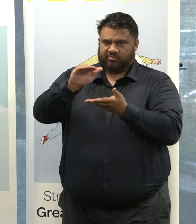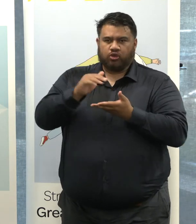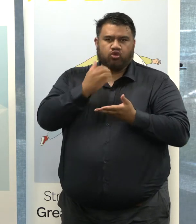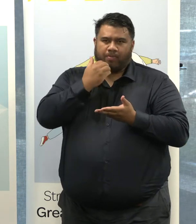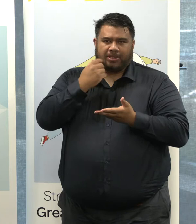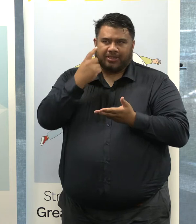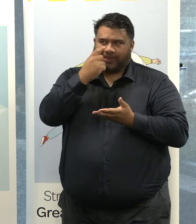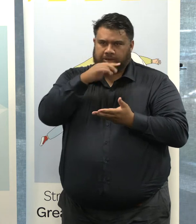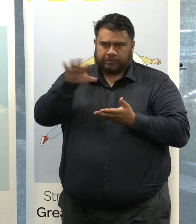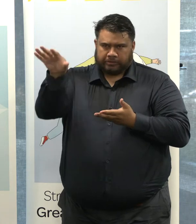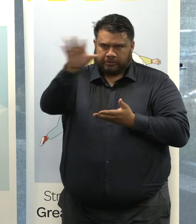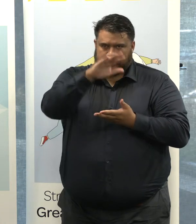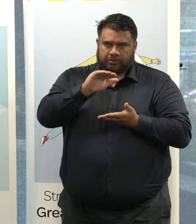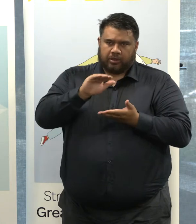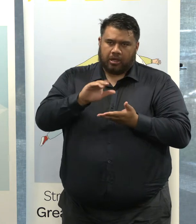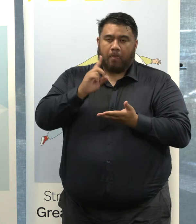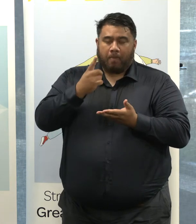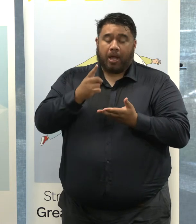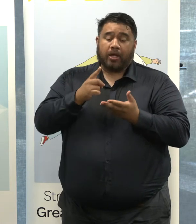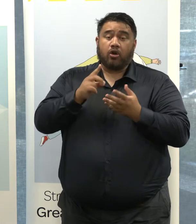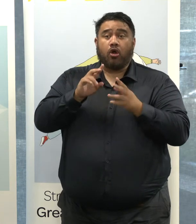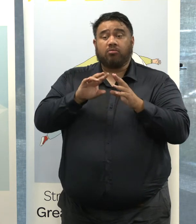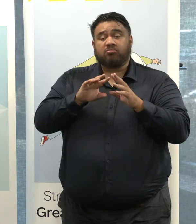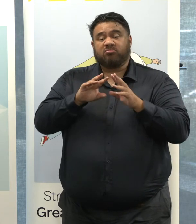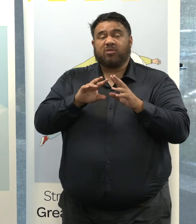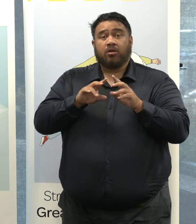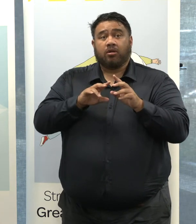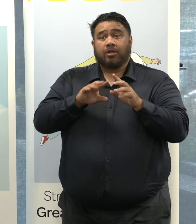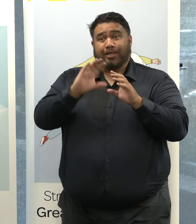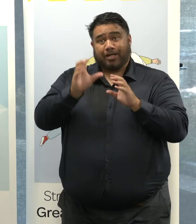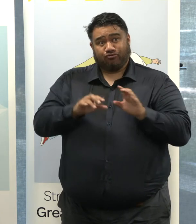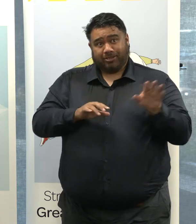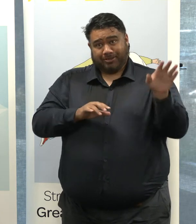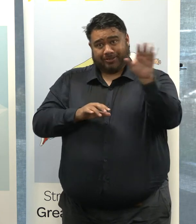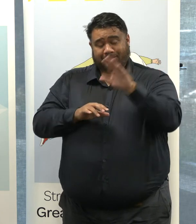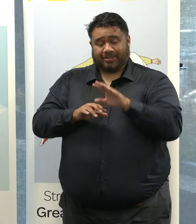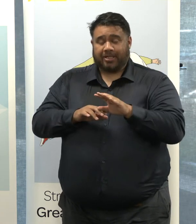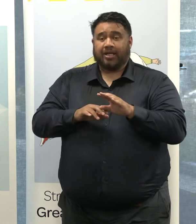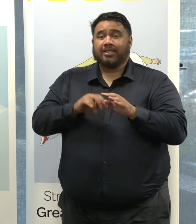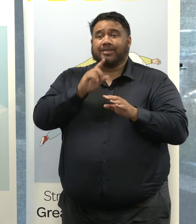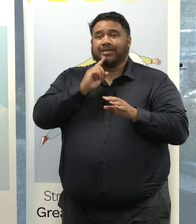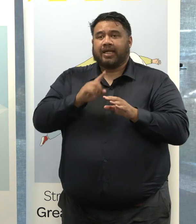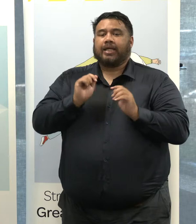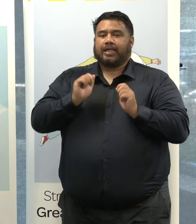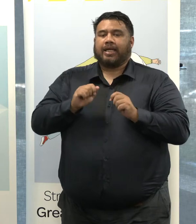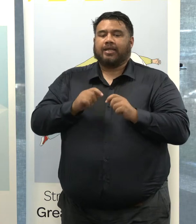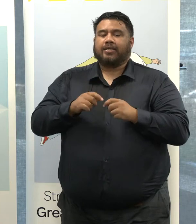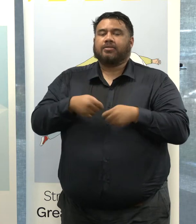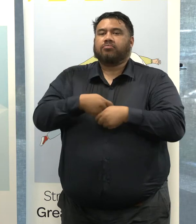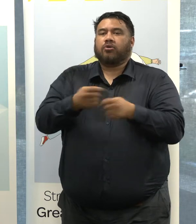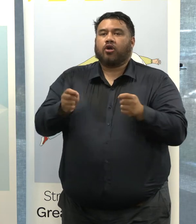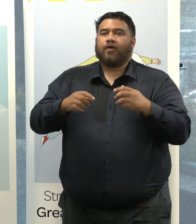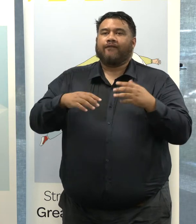17, it is only a limited amount of evidence so it is very much looking at what the risks and